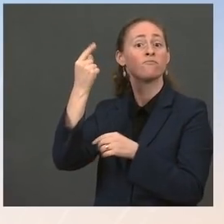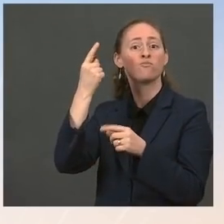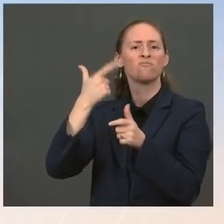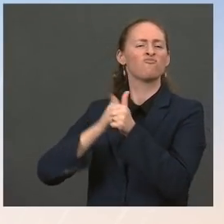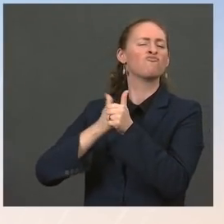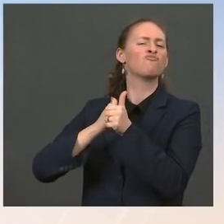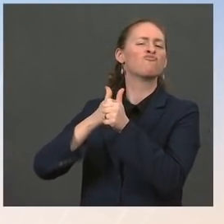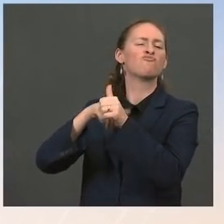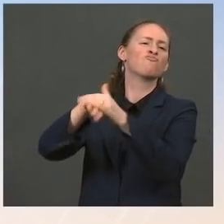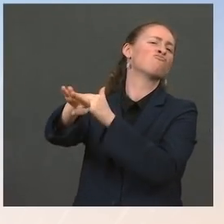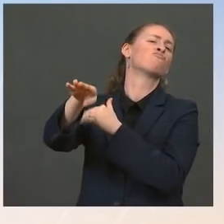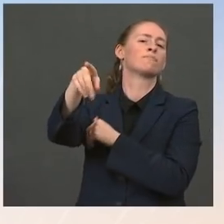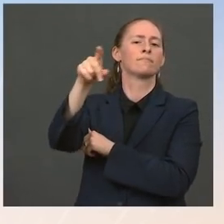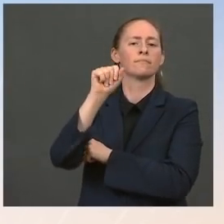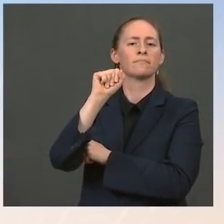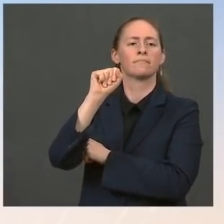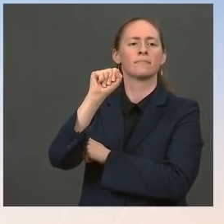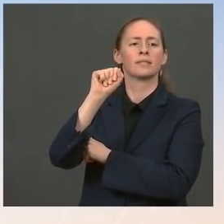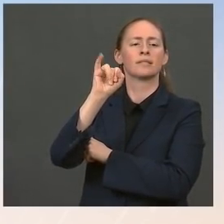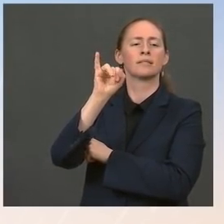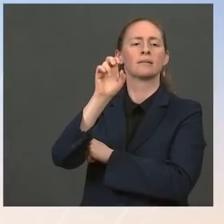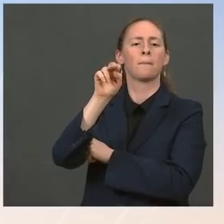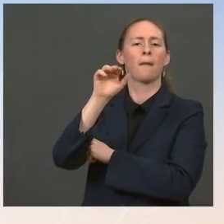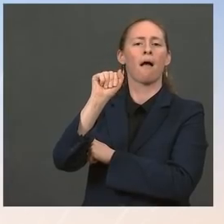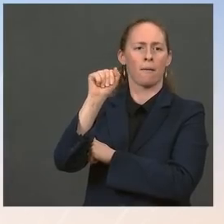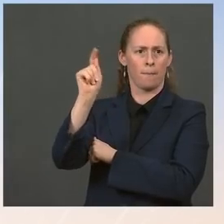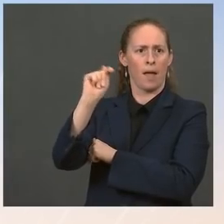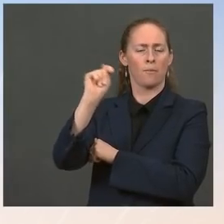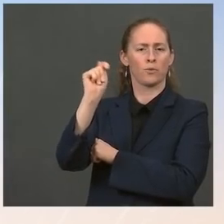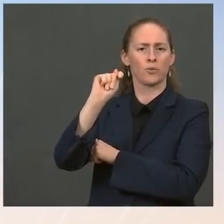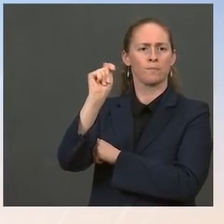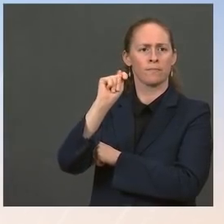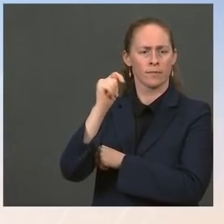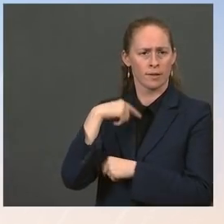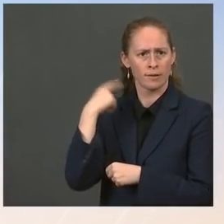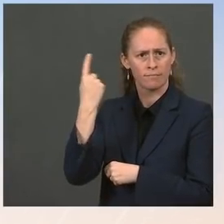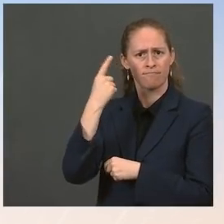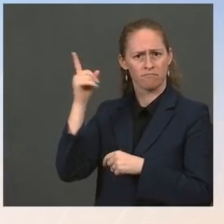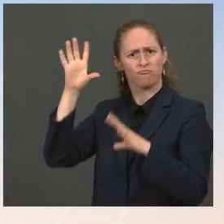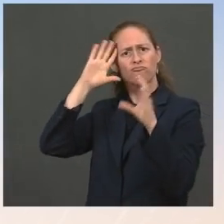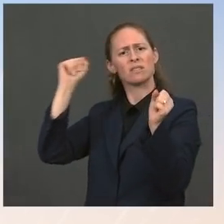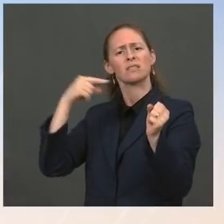right of people to protest, to object, [and] to criticize." So does the President support the fundamental rights